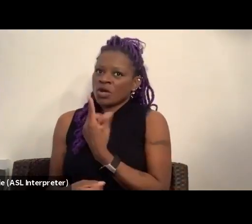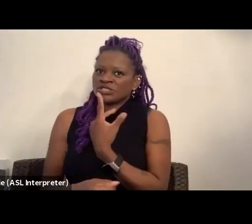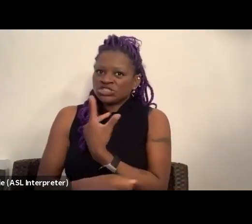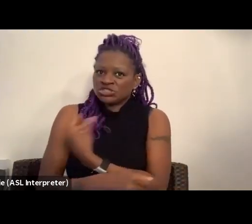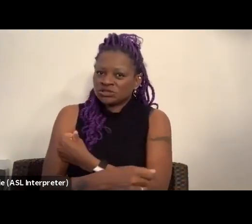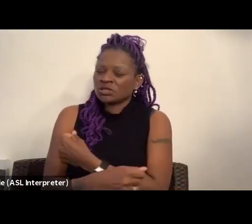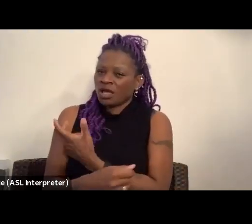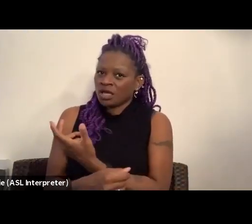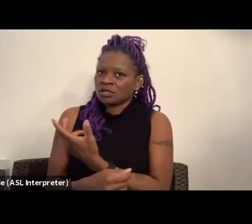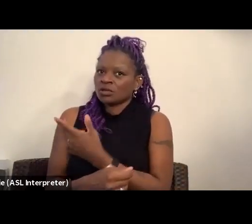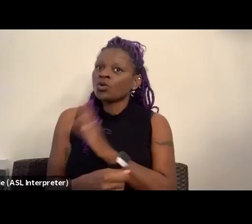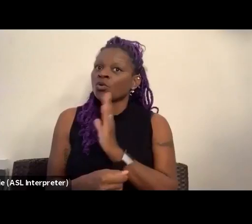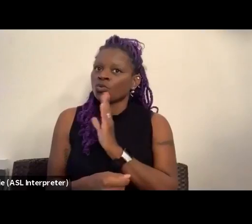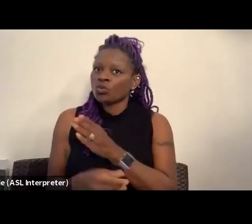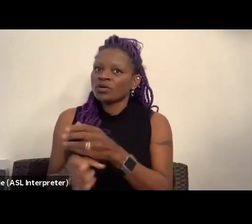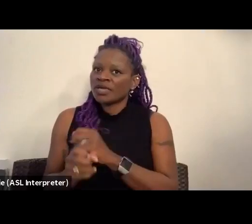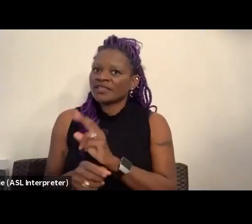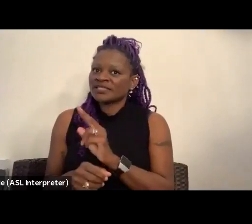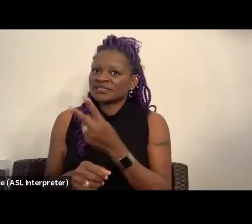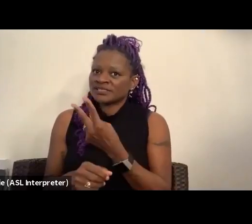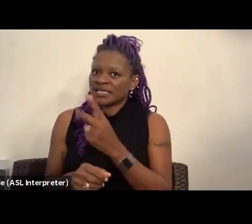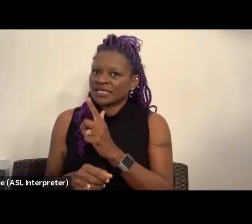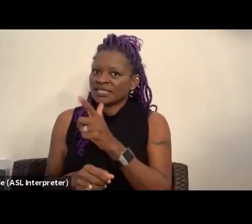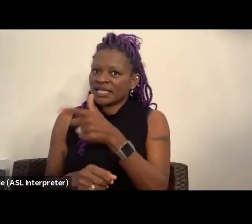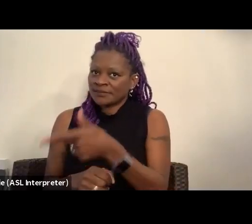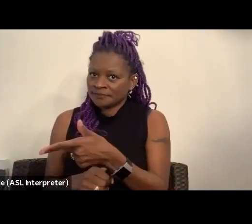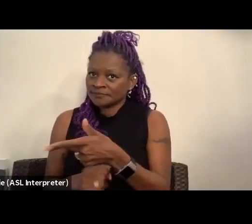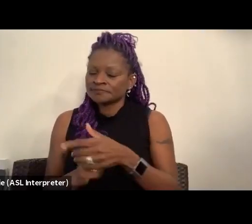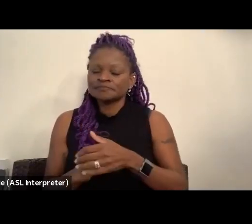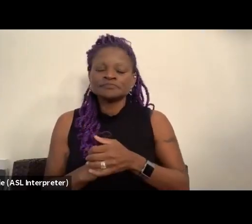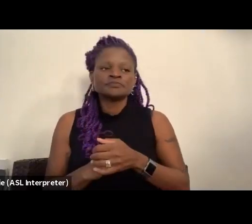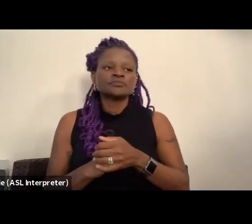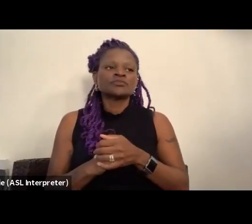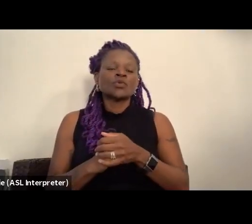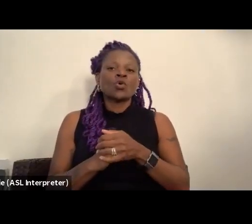As Chair Hopkins mentioned, we are now expecting to receive more than 17000 first